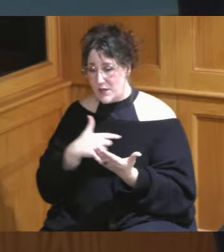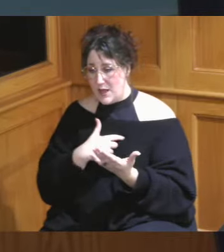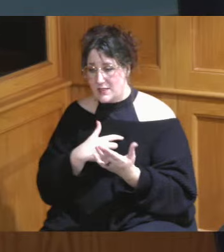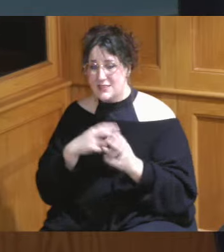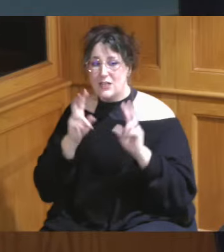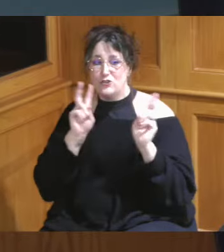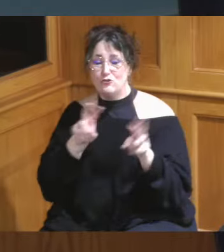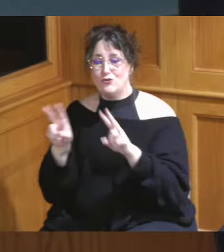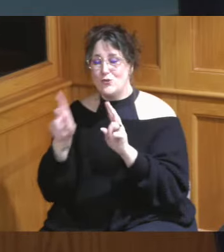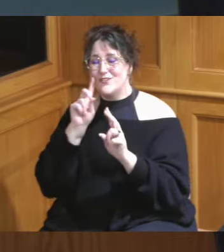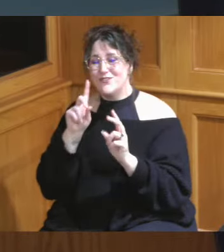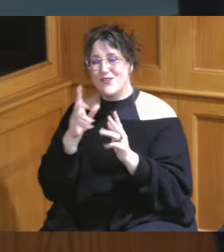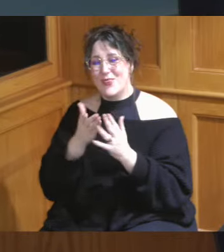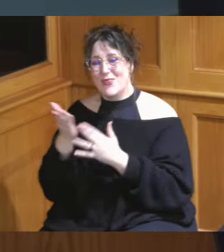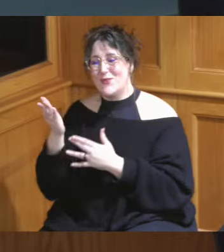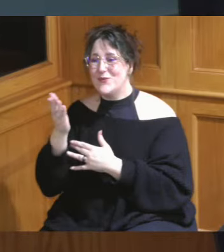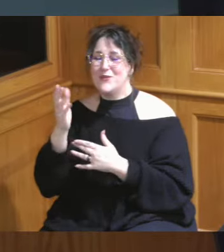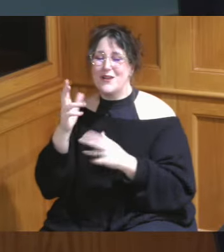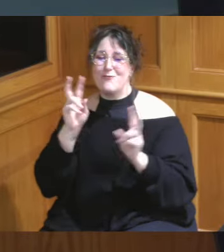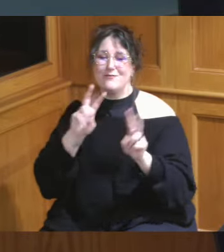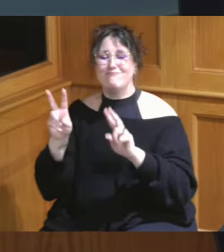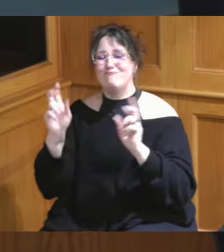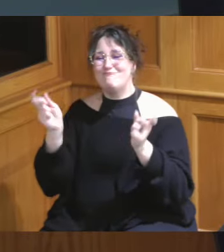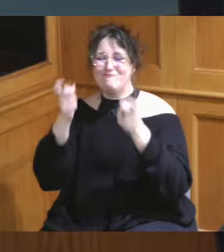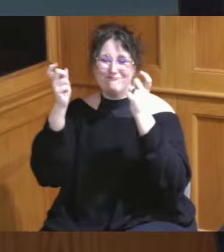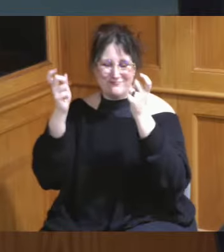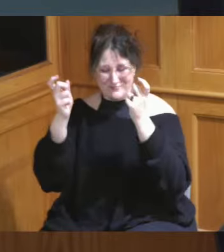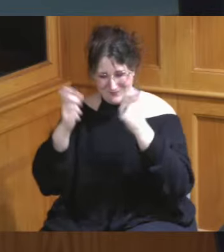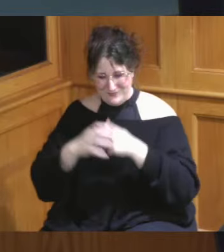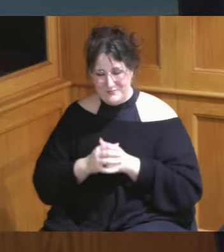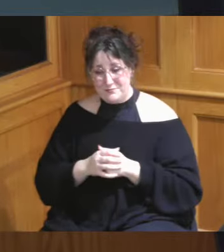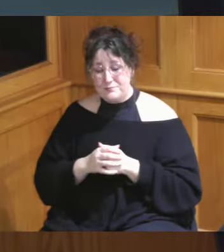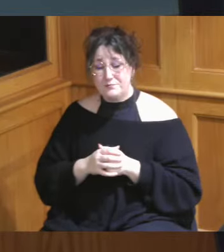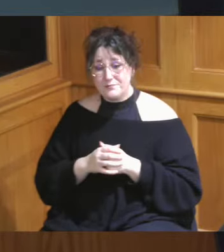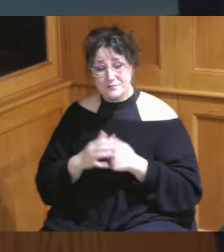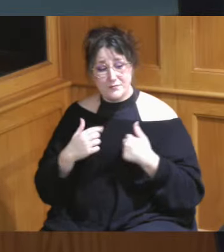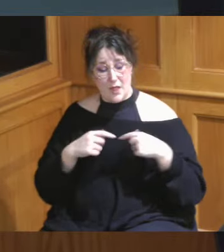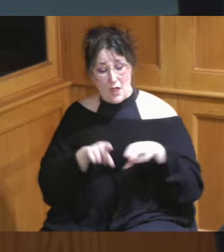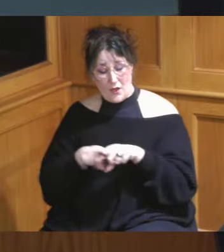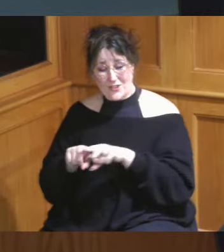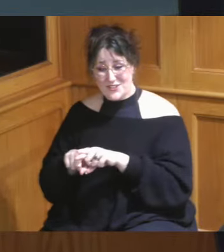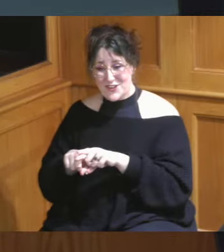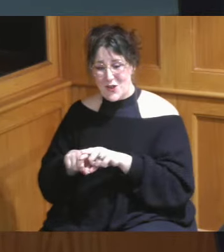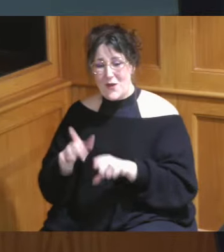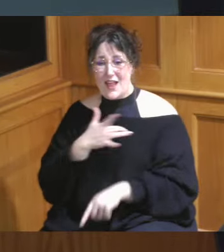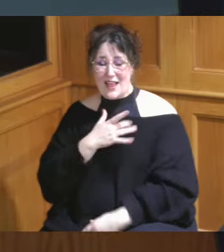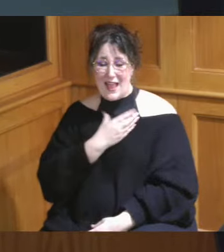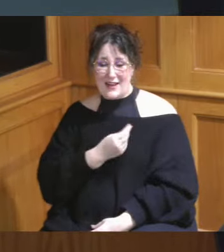the building. It was really a celebratory event. I also participated in the kindness for kids. So,